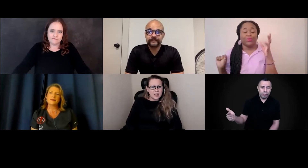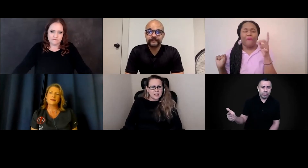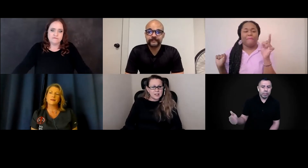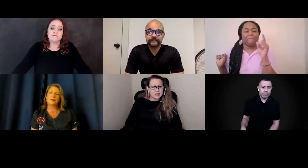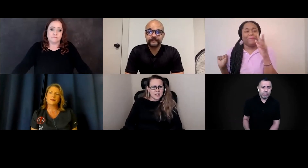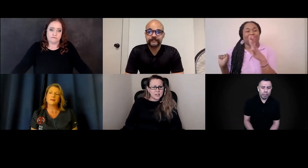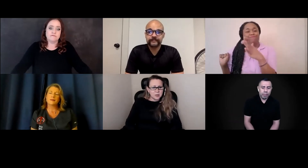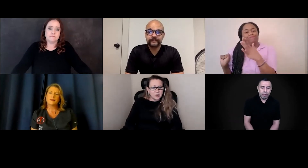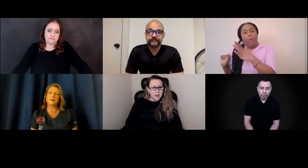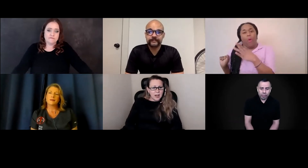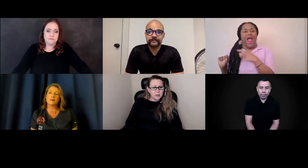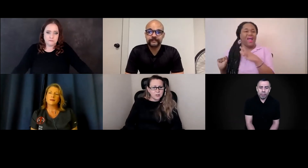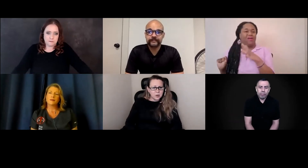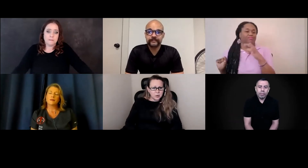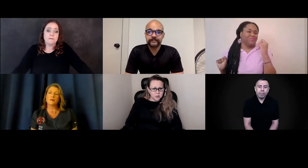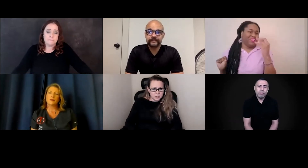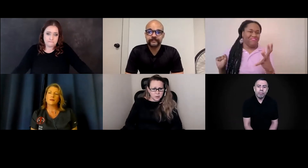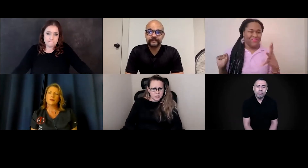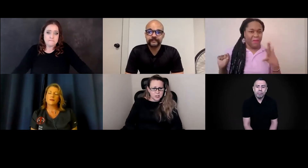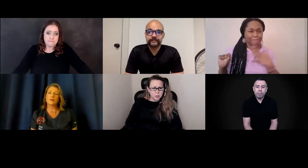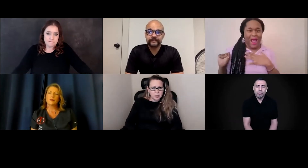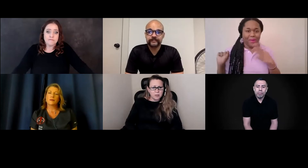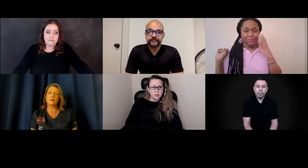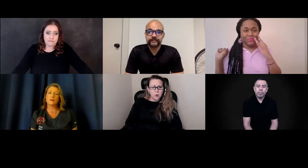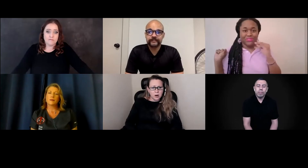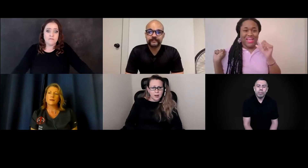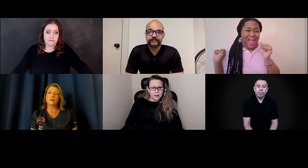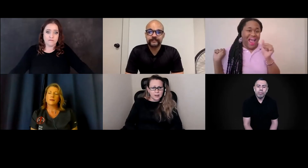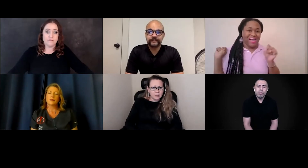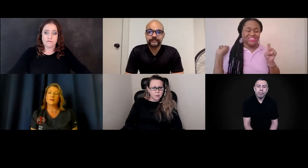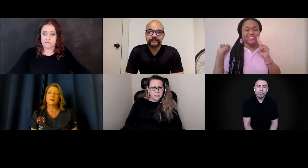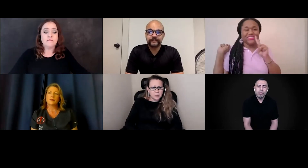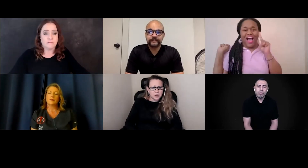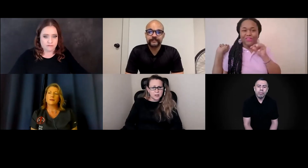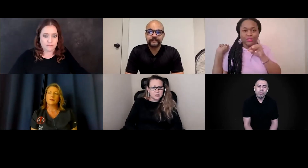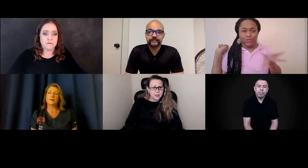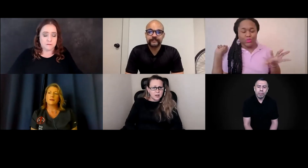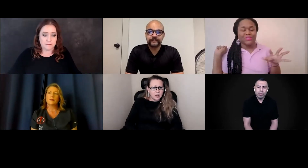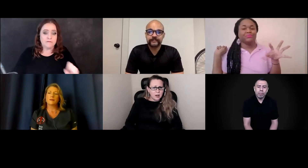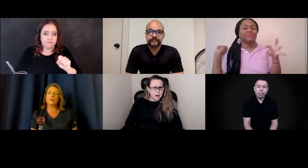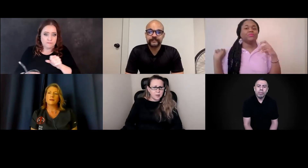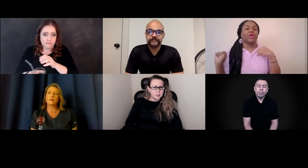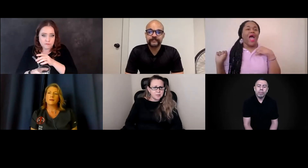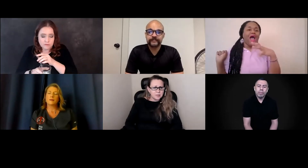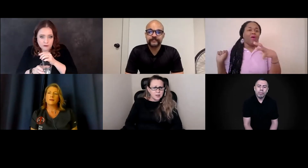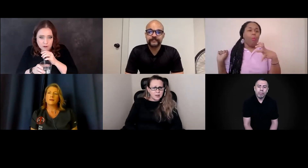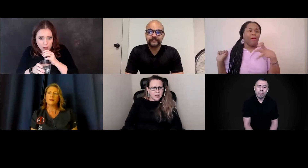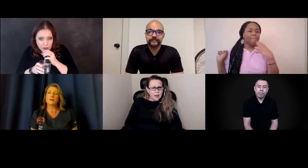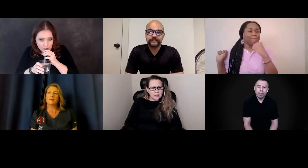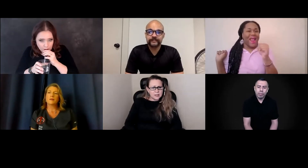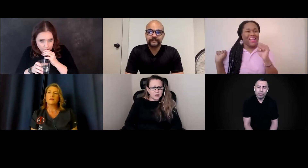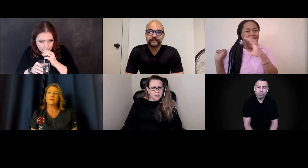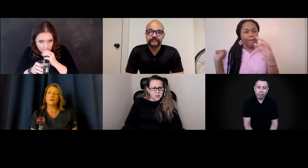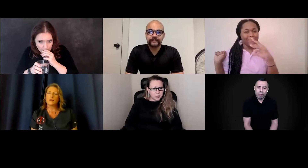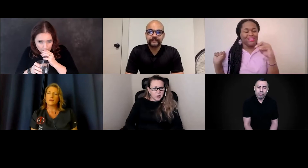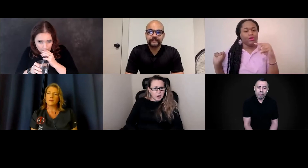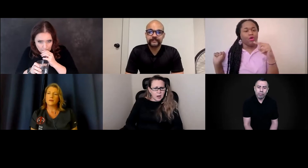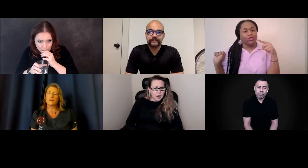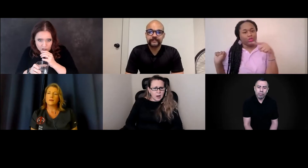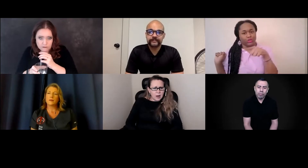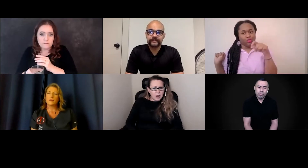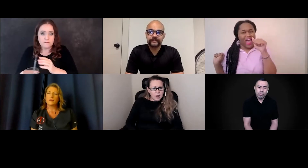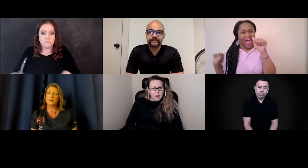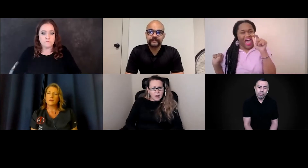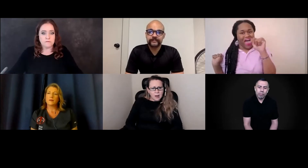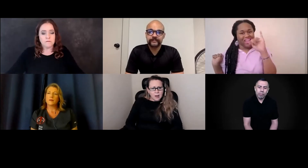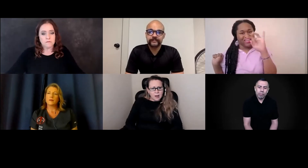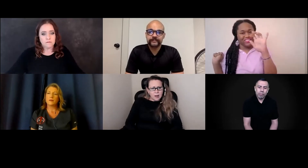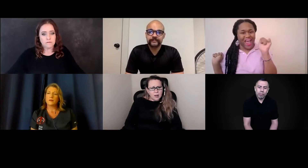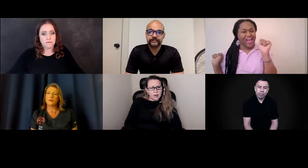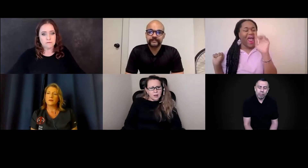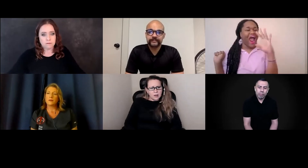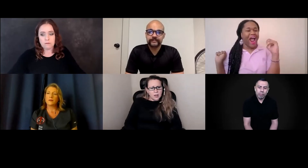I have a few situations but before I give my experience, as a deaf interpreter, I'd